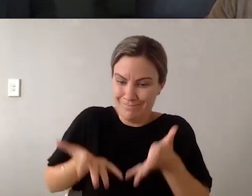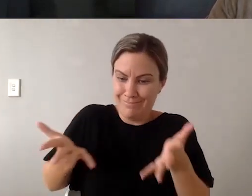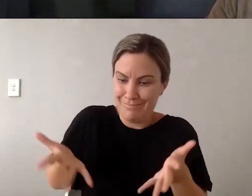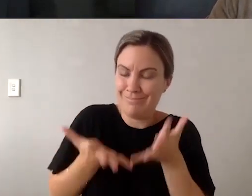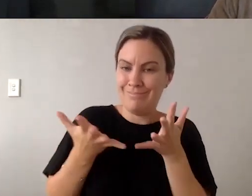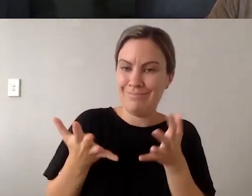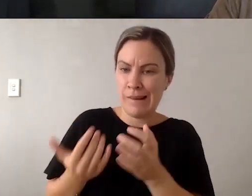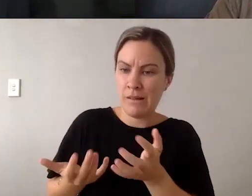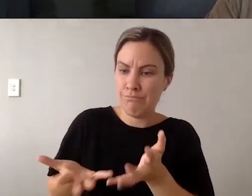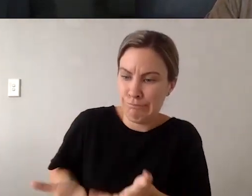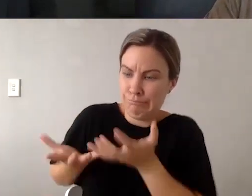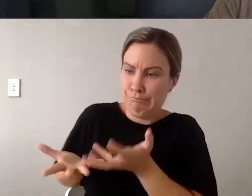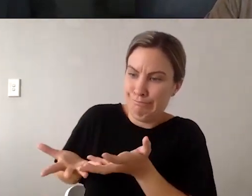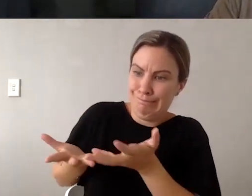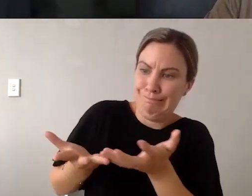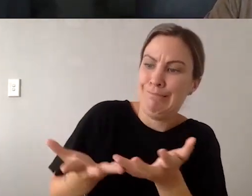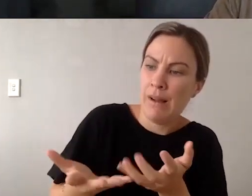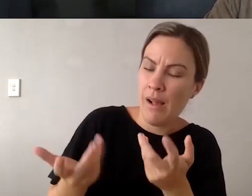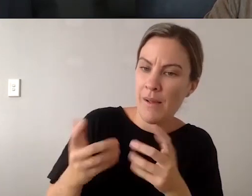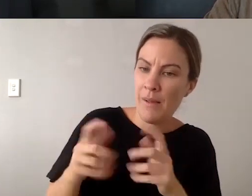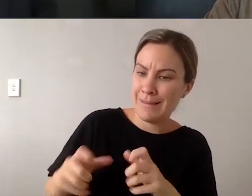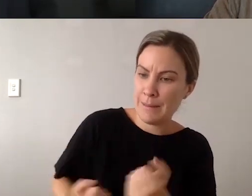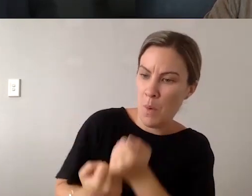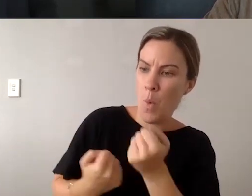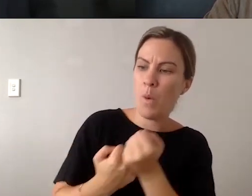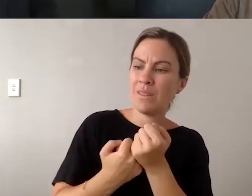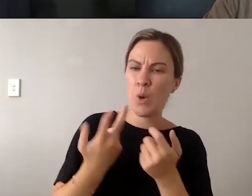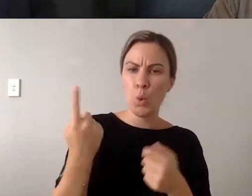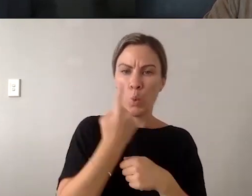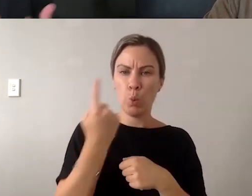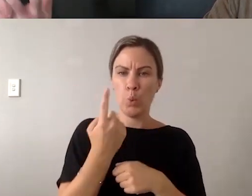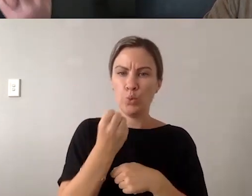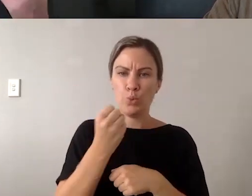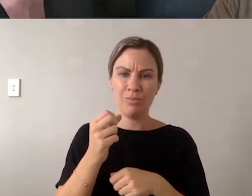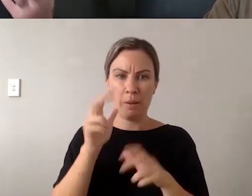leader? >> DANIEL MURRAY: Great question. The reality is - I work